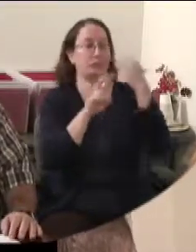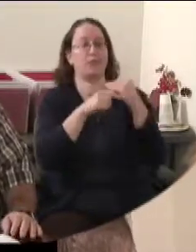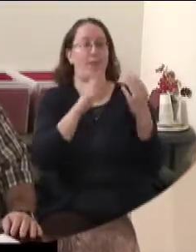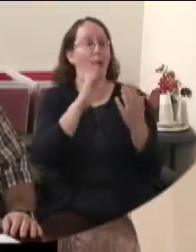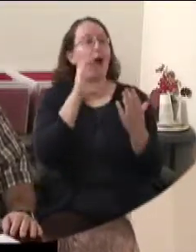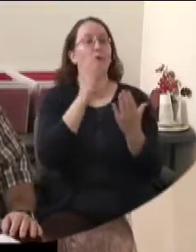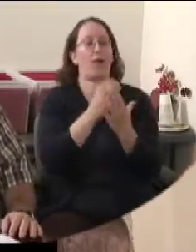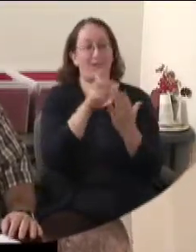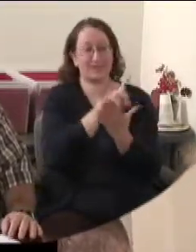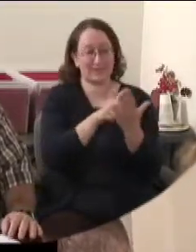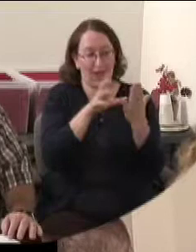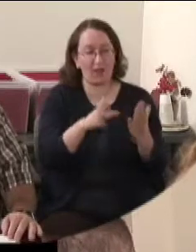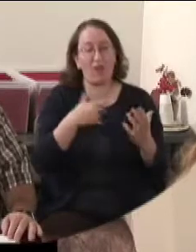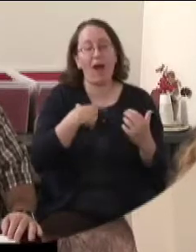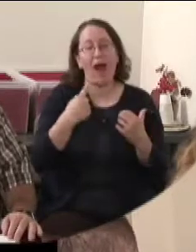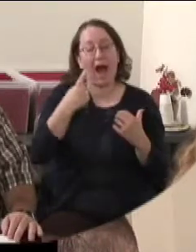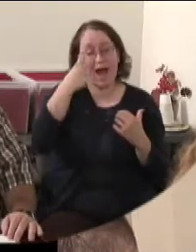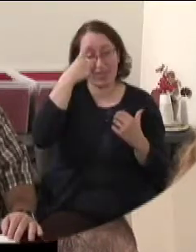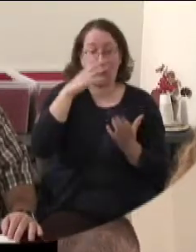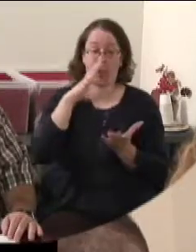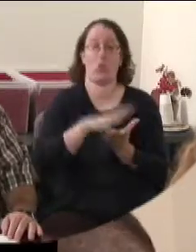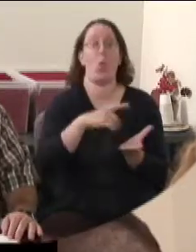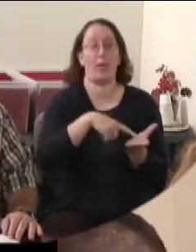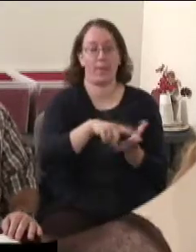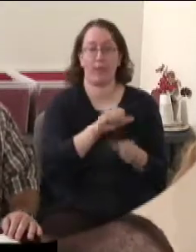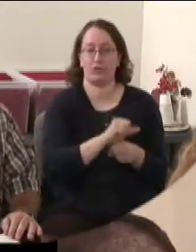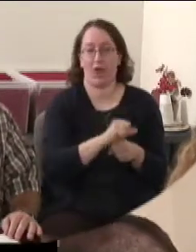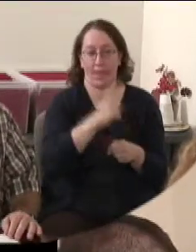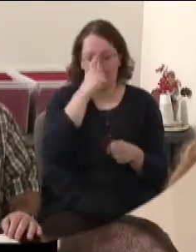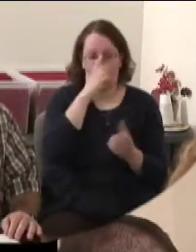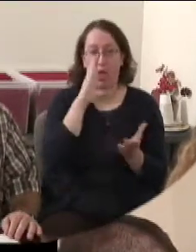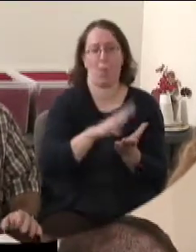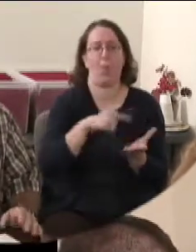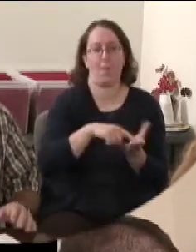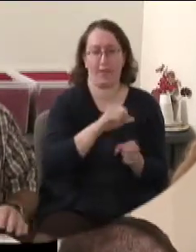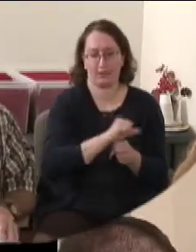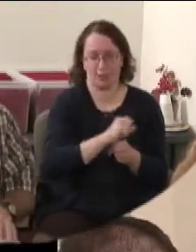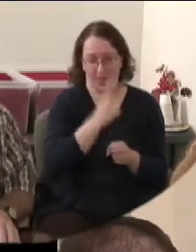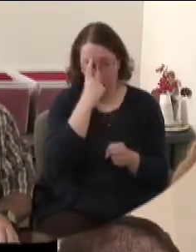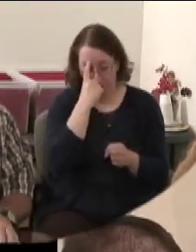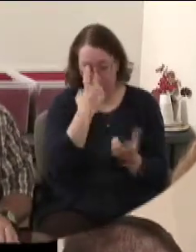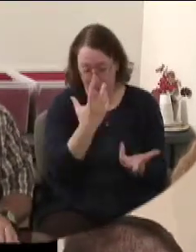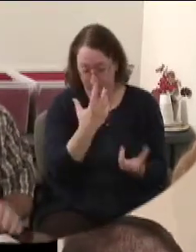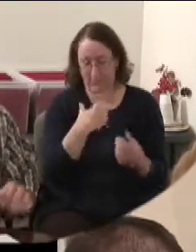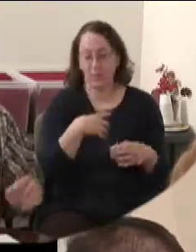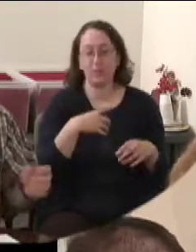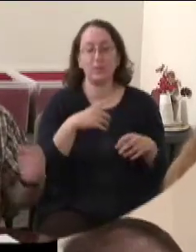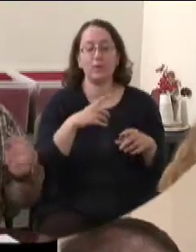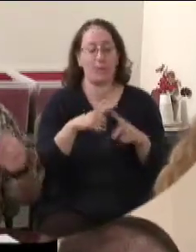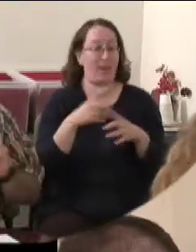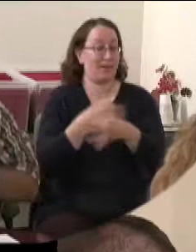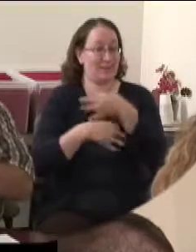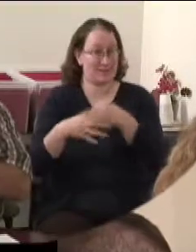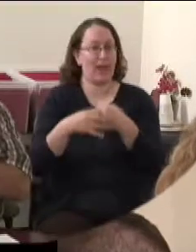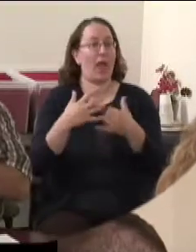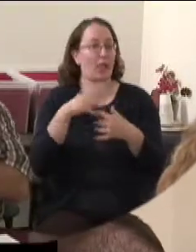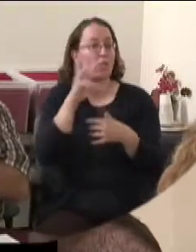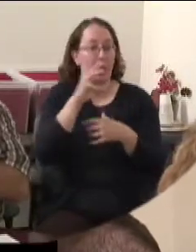I thought it was a lower-paying job, but and so instead it's showing a strong employment outlook,